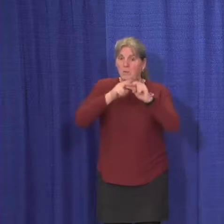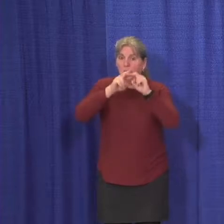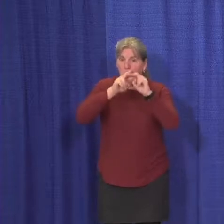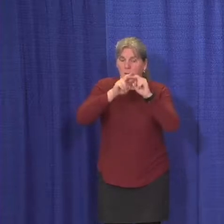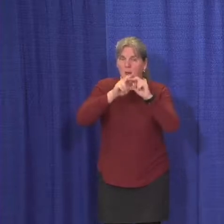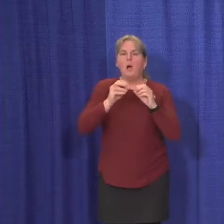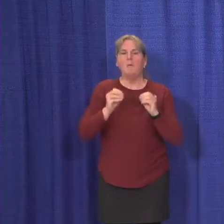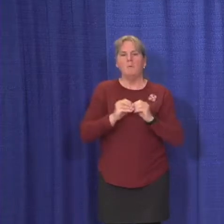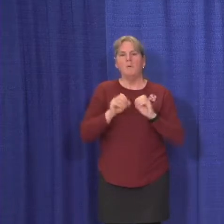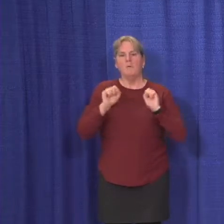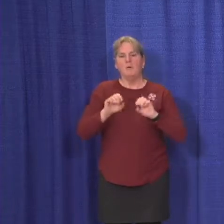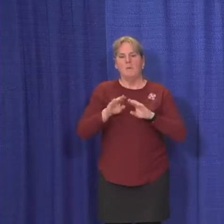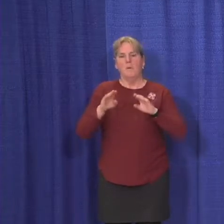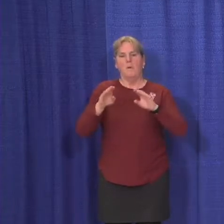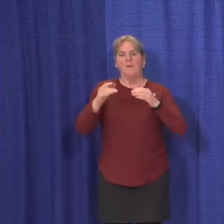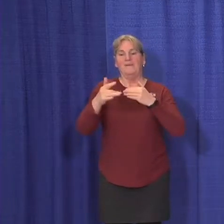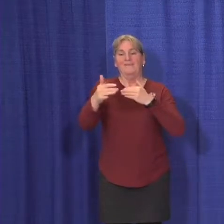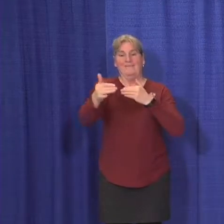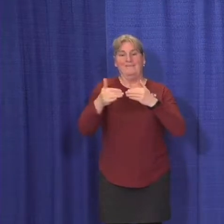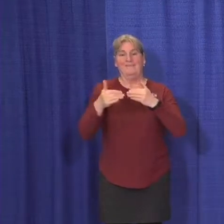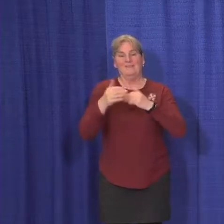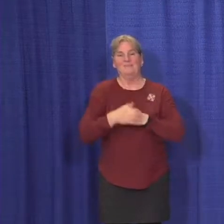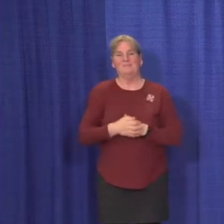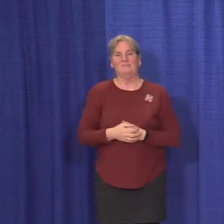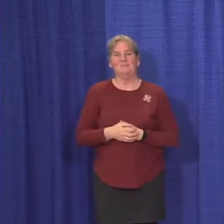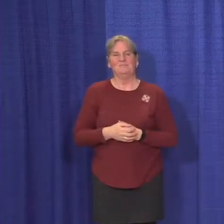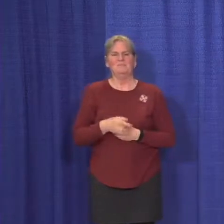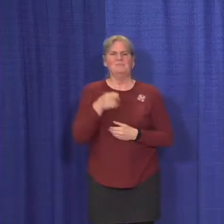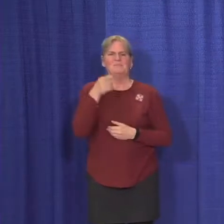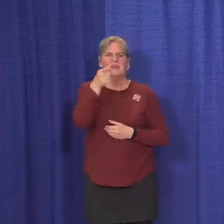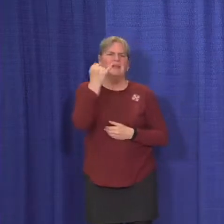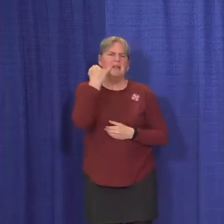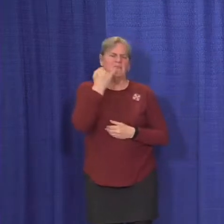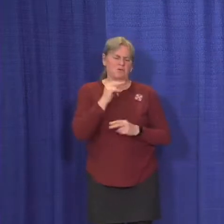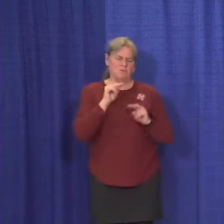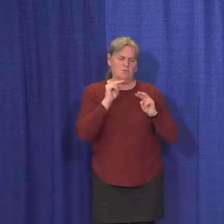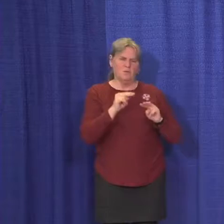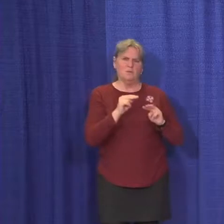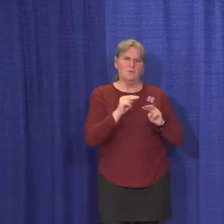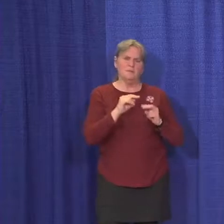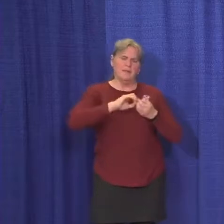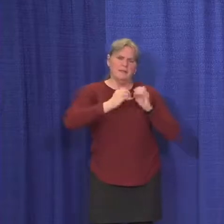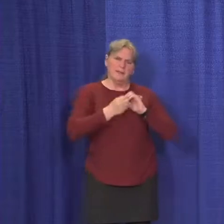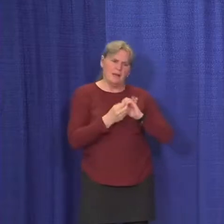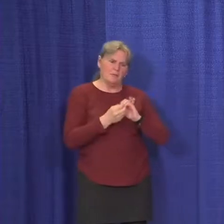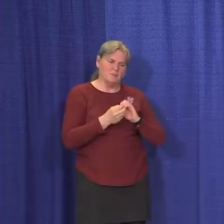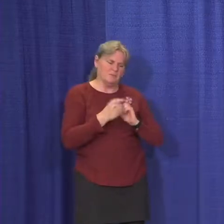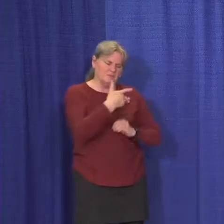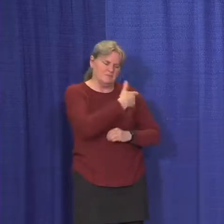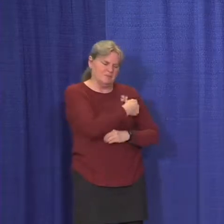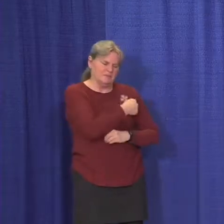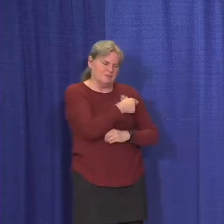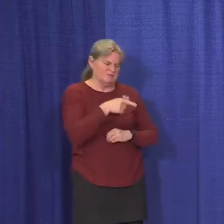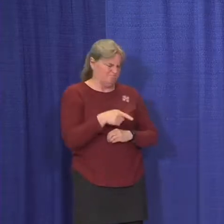look forward to in the coming weeks. If you been watching our numbers closely you will note the